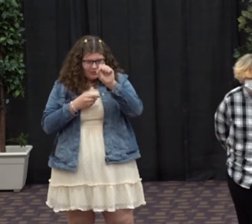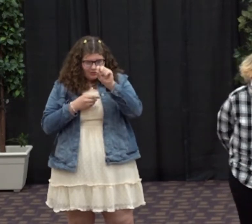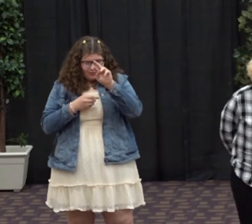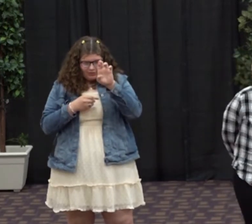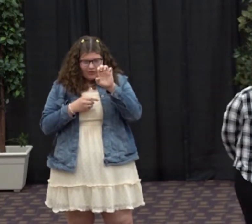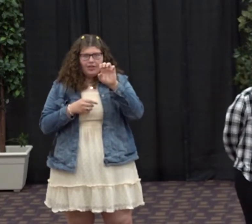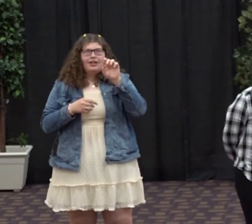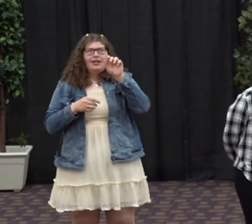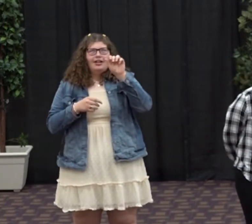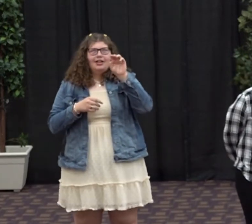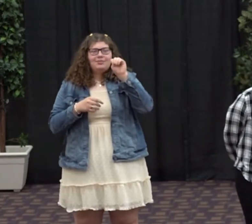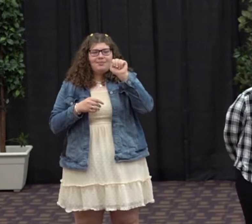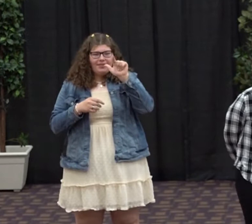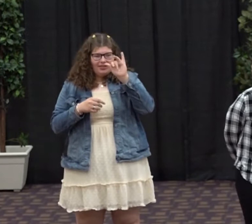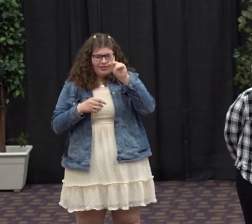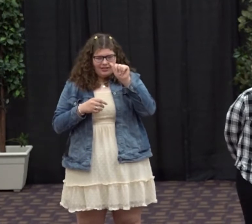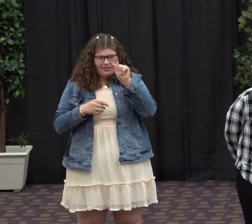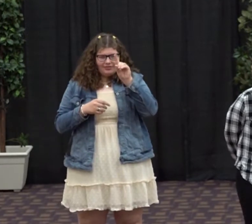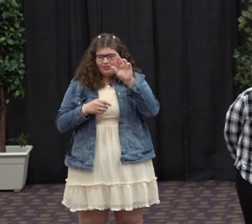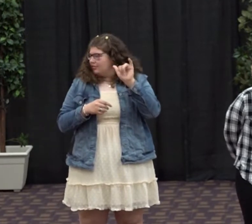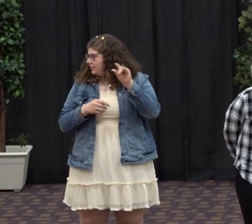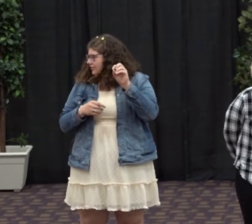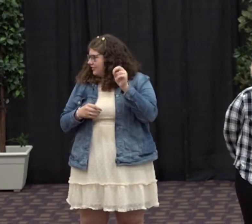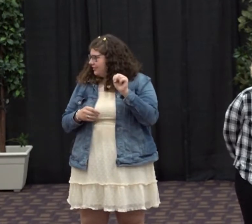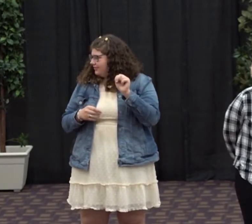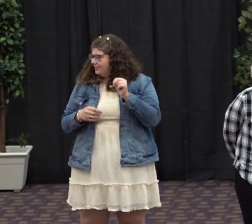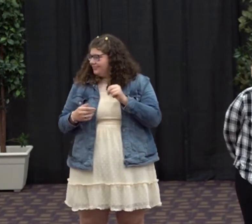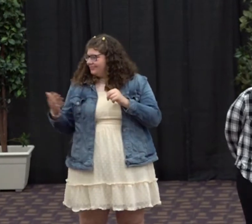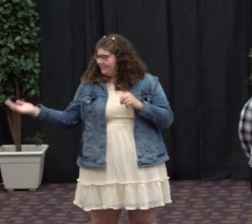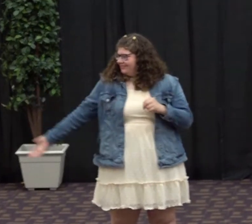I would like to introduce our treasurer, Malaika Drayton.